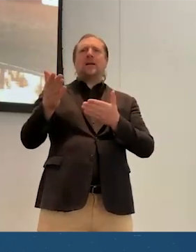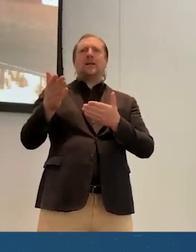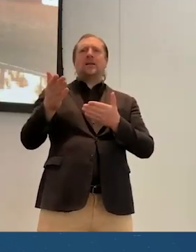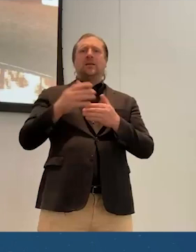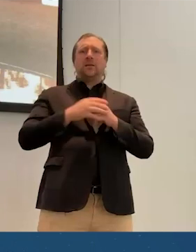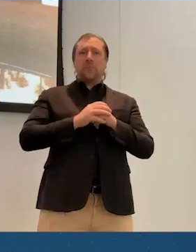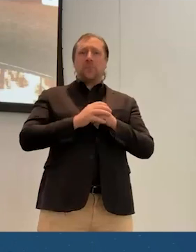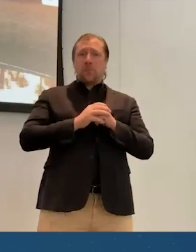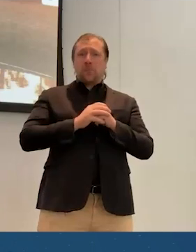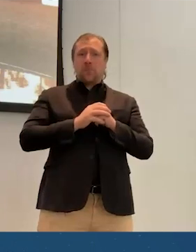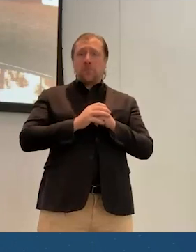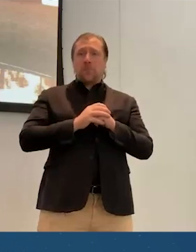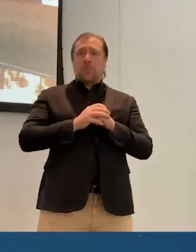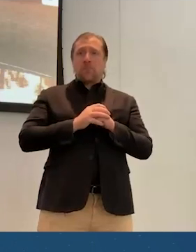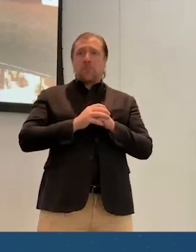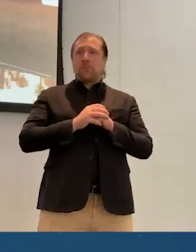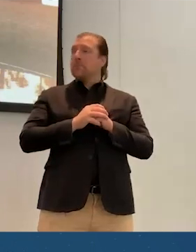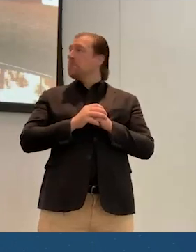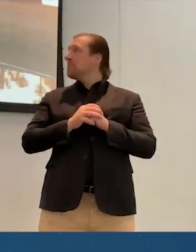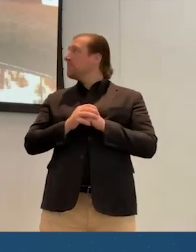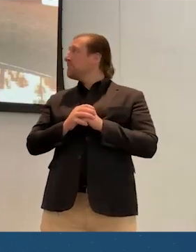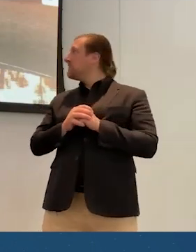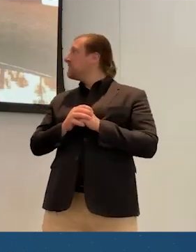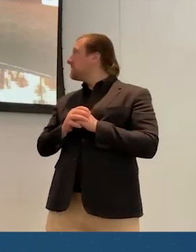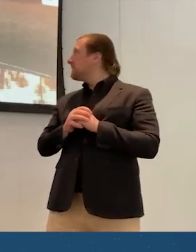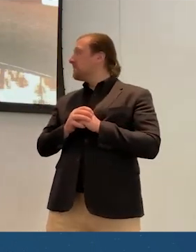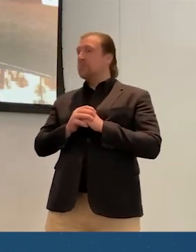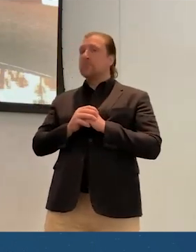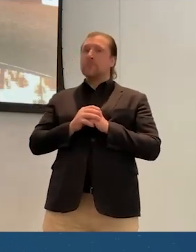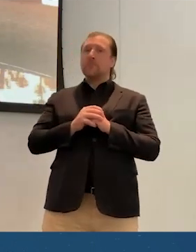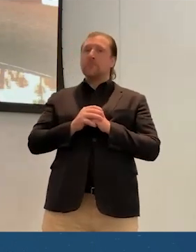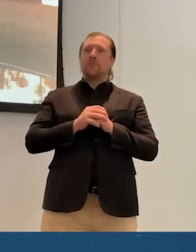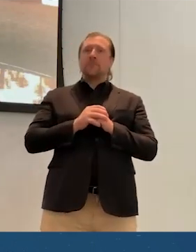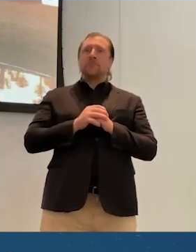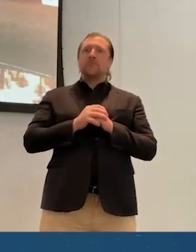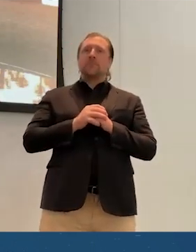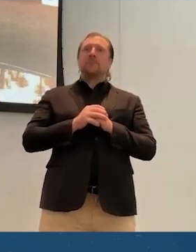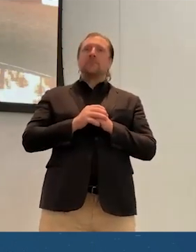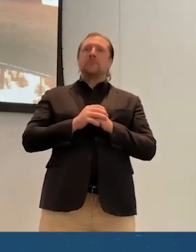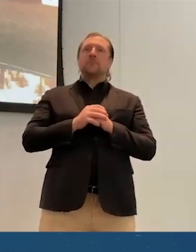aspects were most dominant, emotional engagement